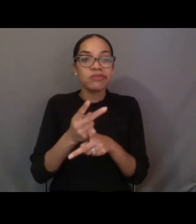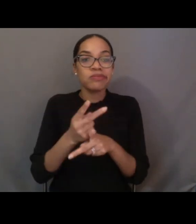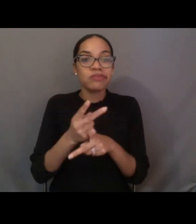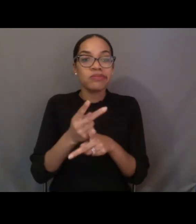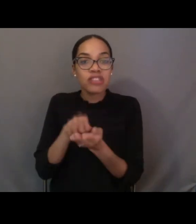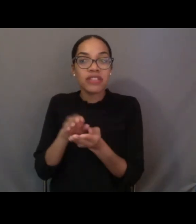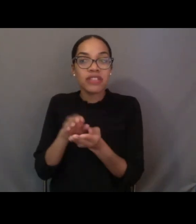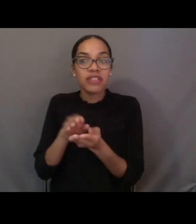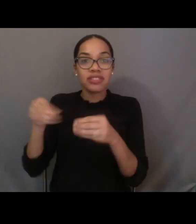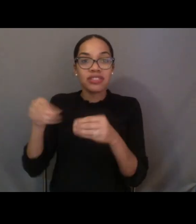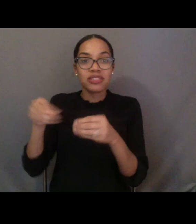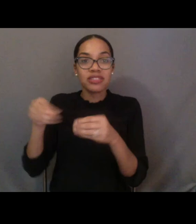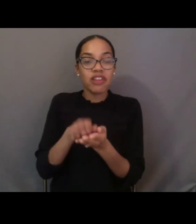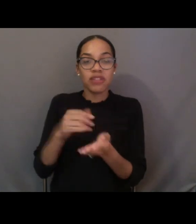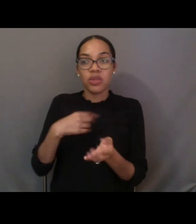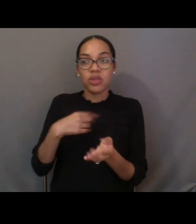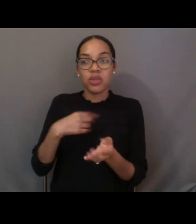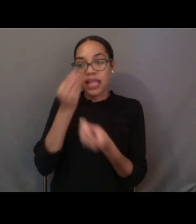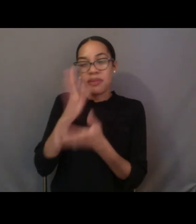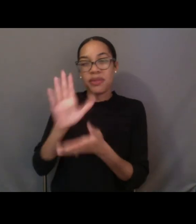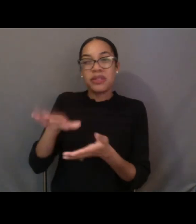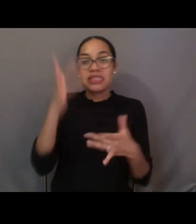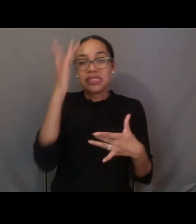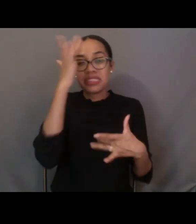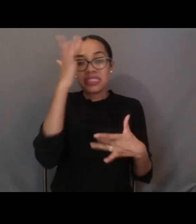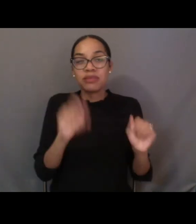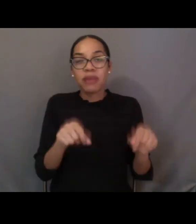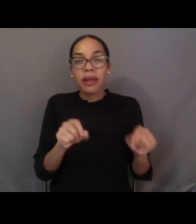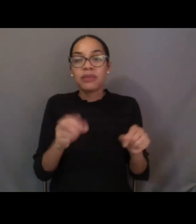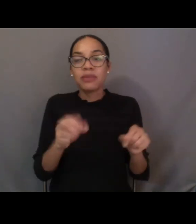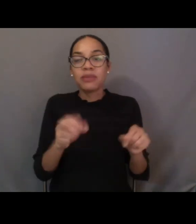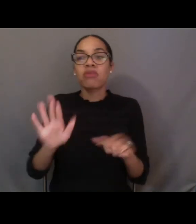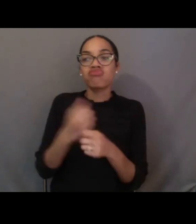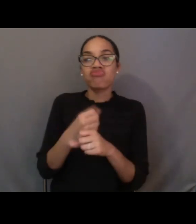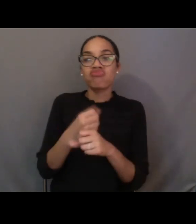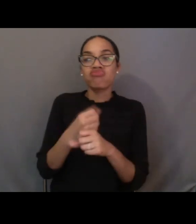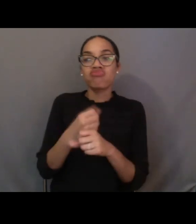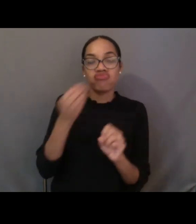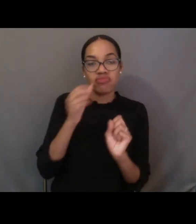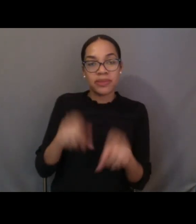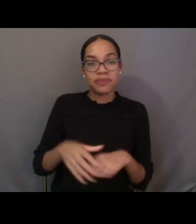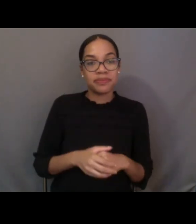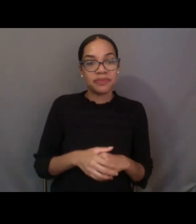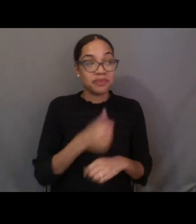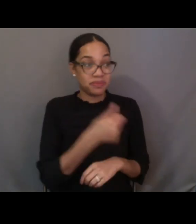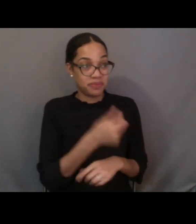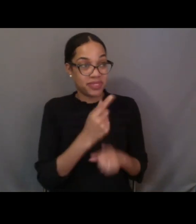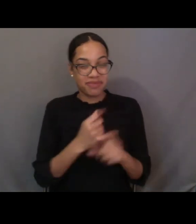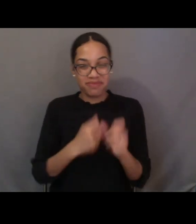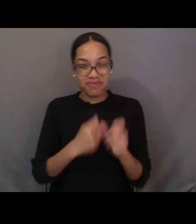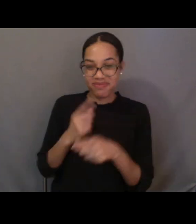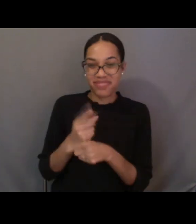We spend a lot of time monitoring . [Grace] Great. Okay, so I think I'm going to hold onto the other questions